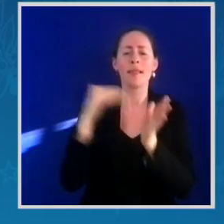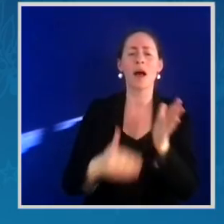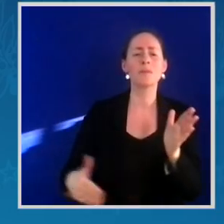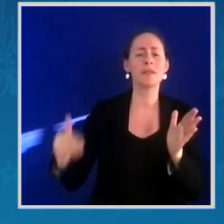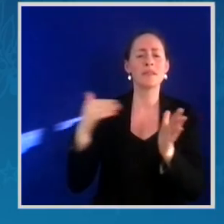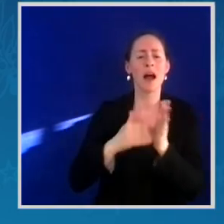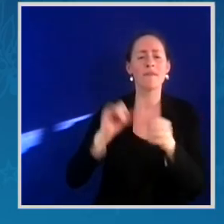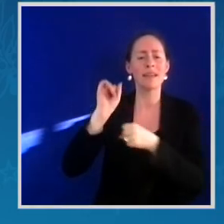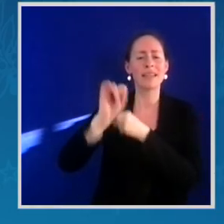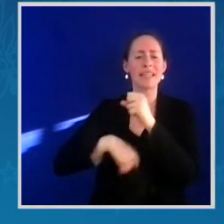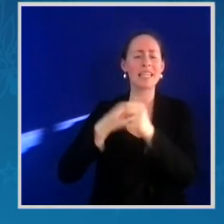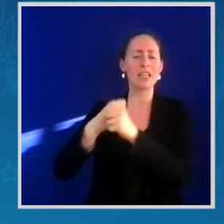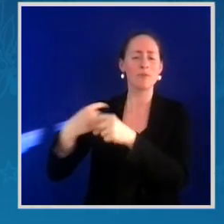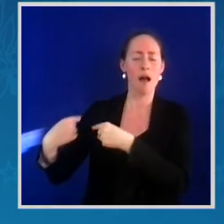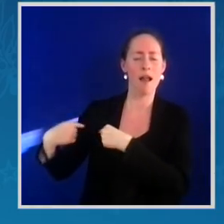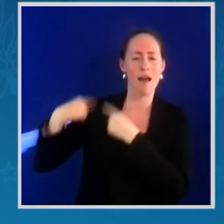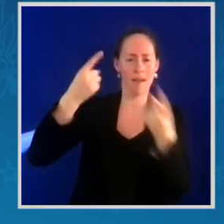So, this is the work that we have been doing.